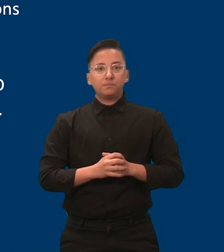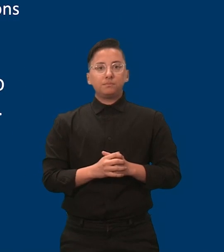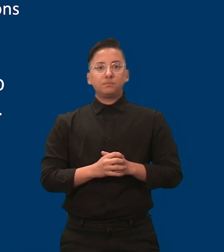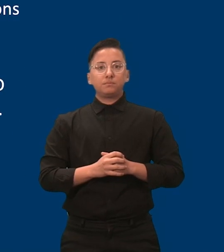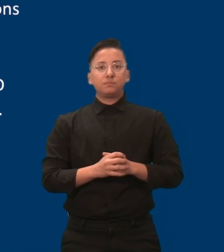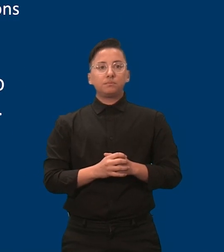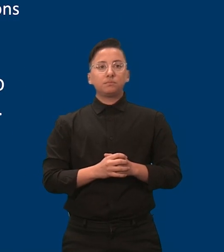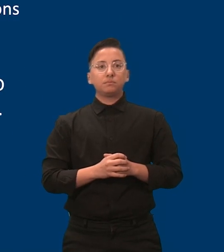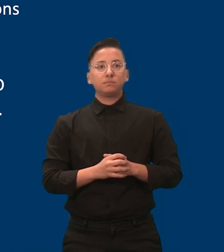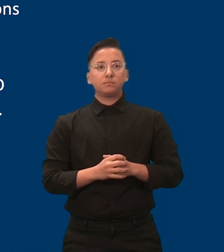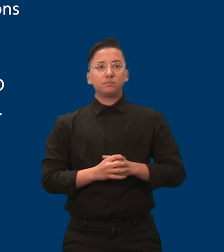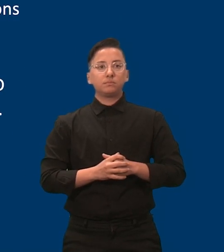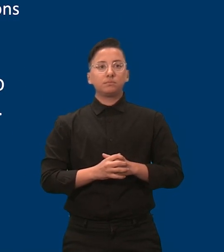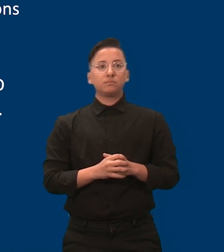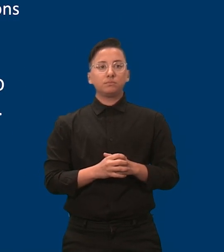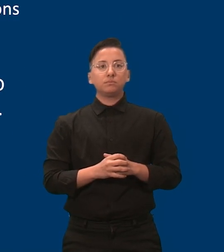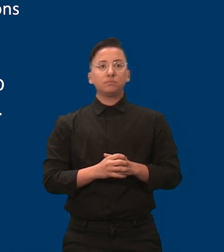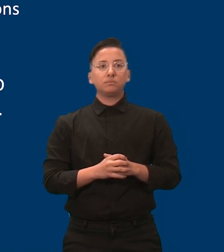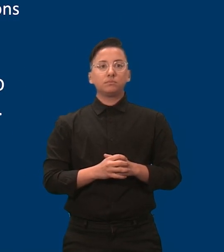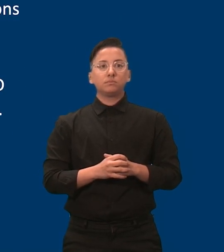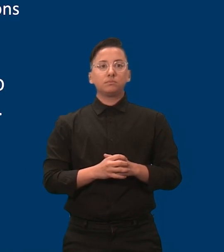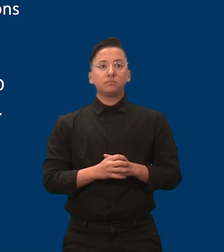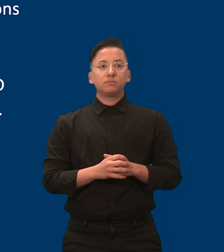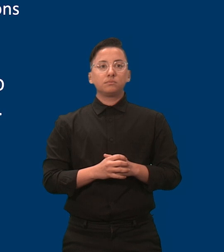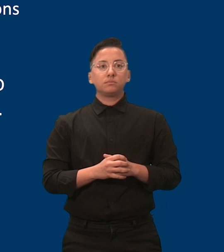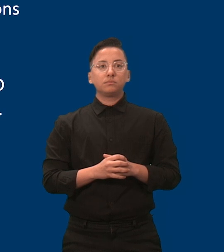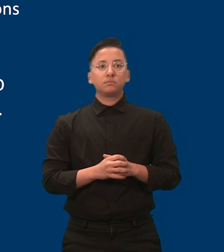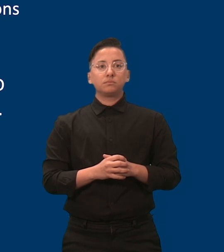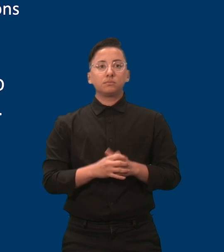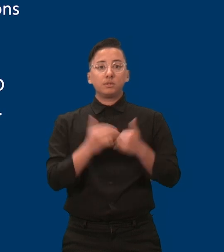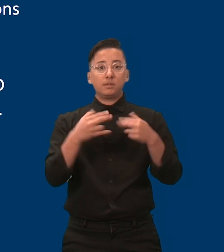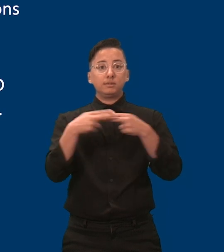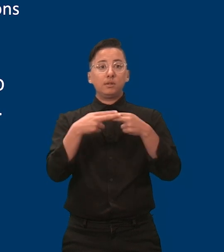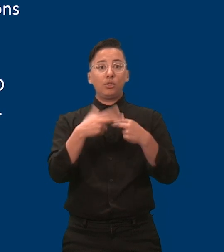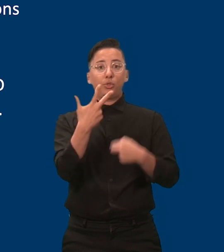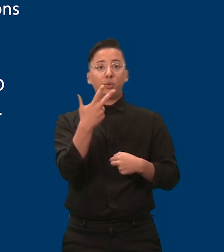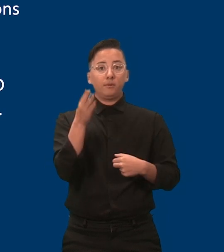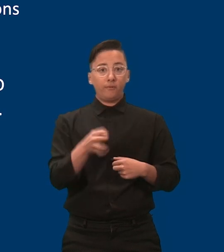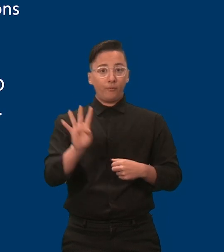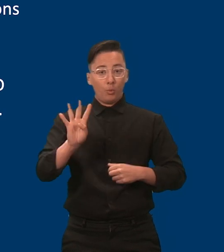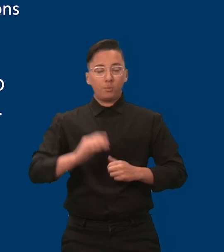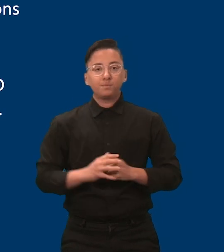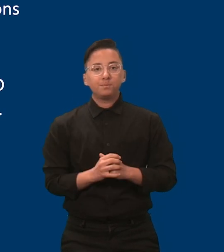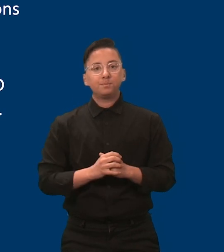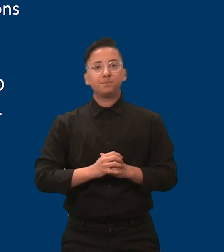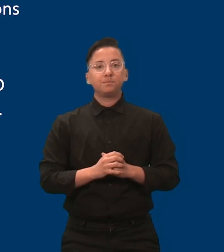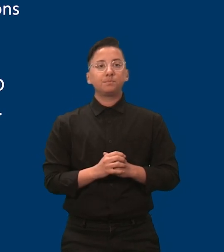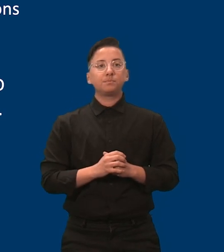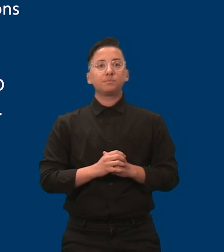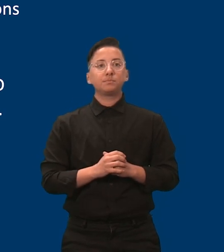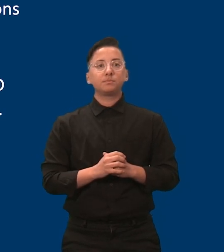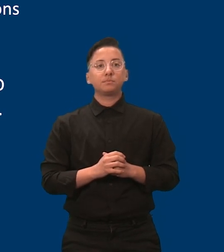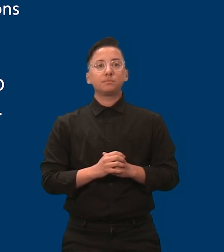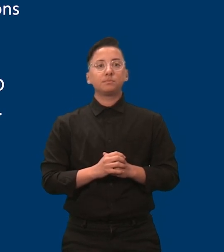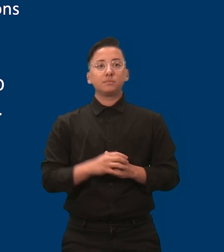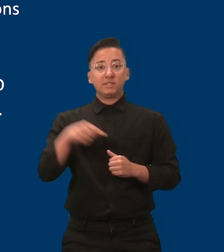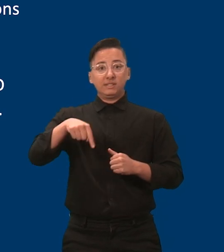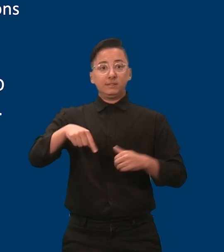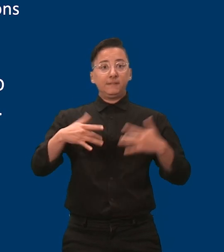Housekeeping, slide three of four. This event is being recorded. The recording will be available